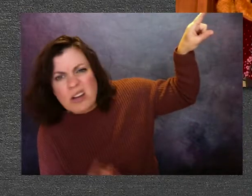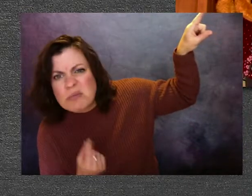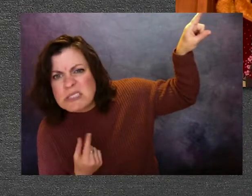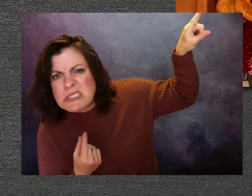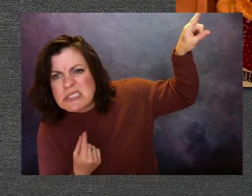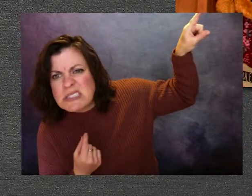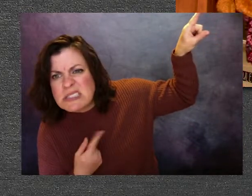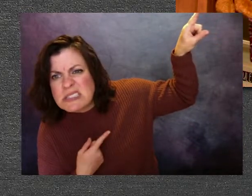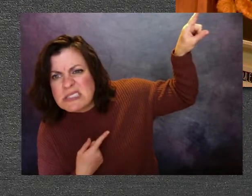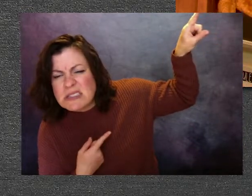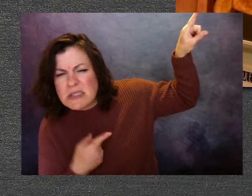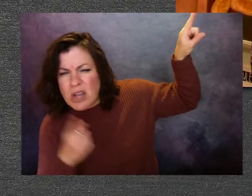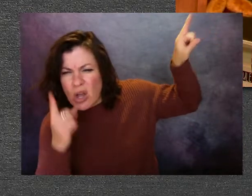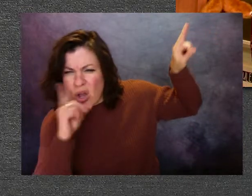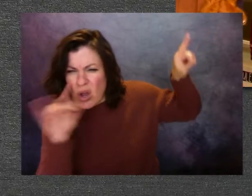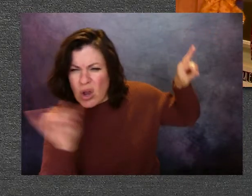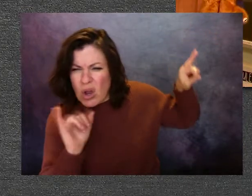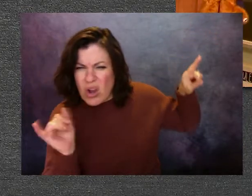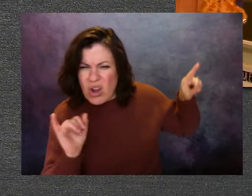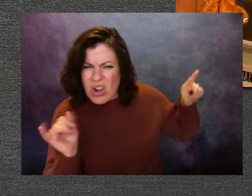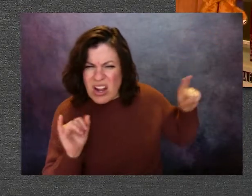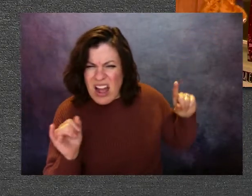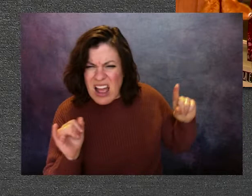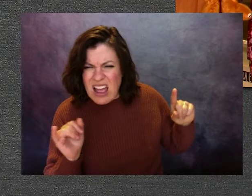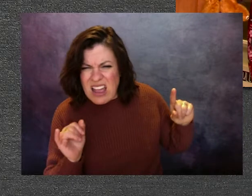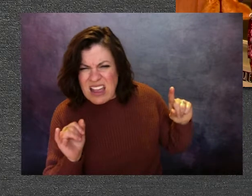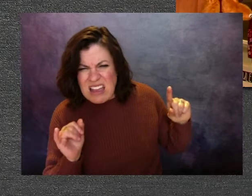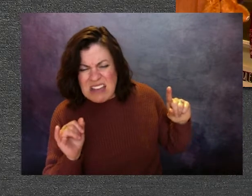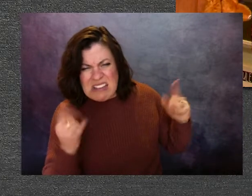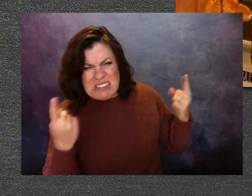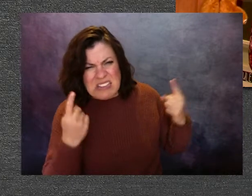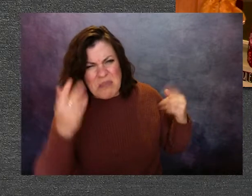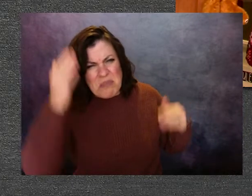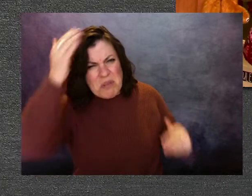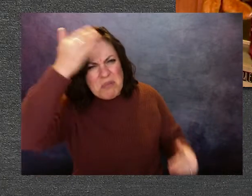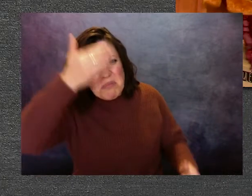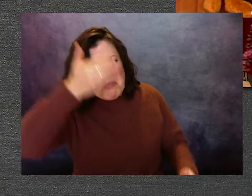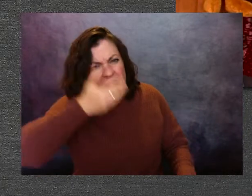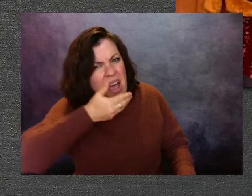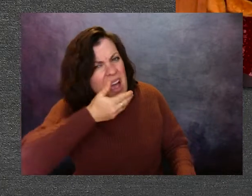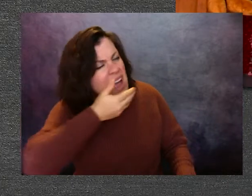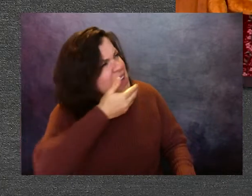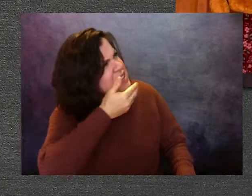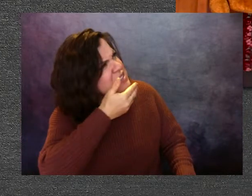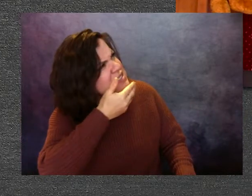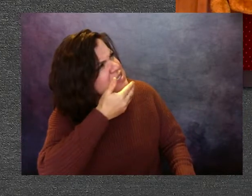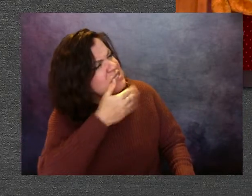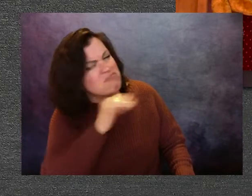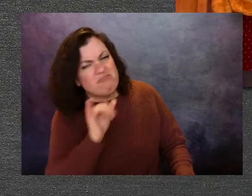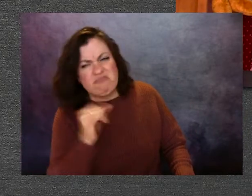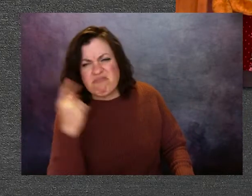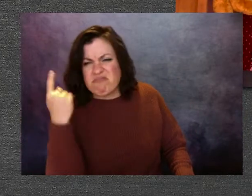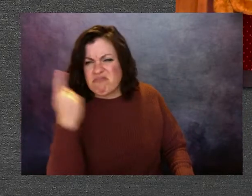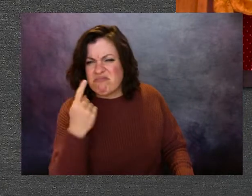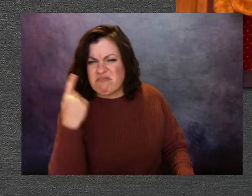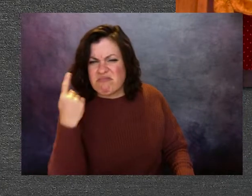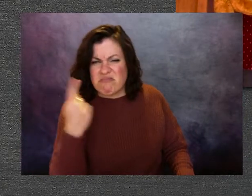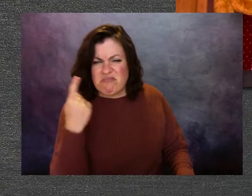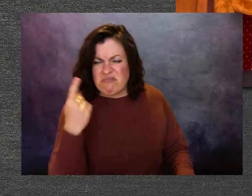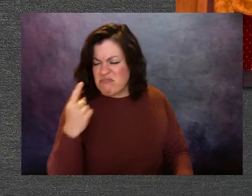It looks like maybe a mask. Hmm. Can you think of anyone in our community who might have to